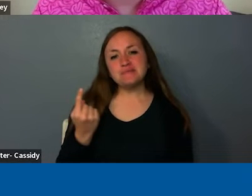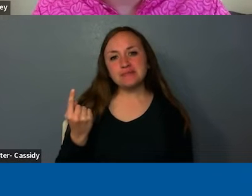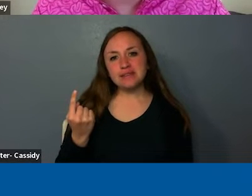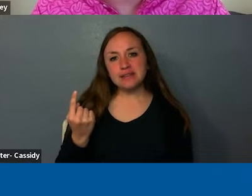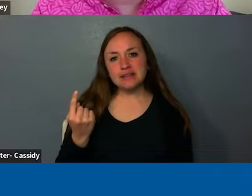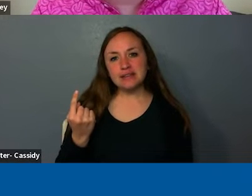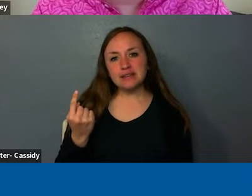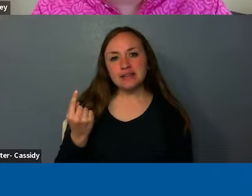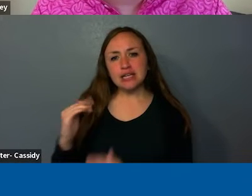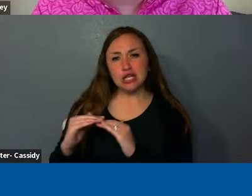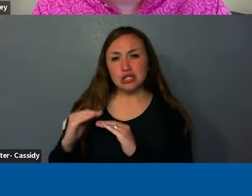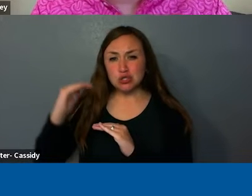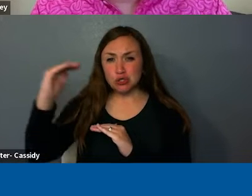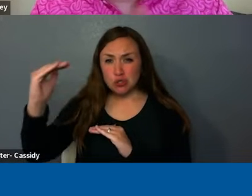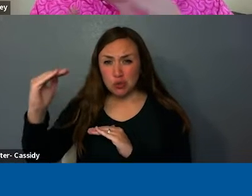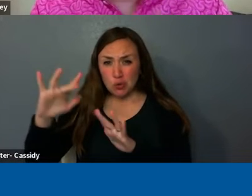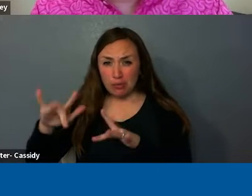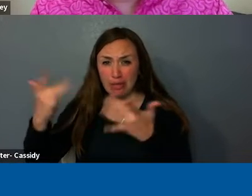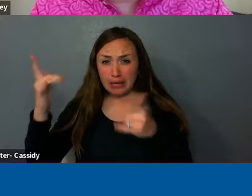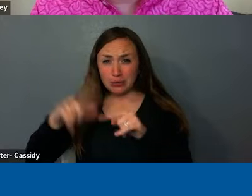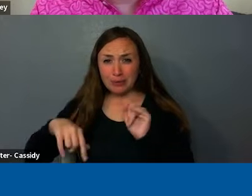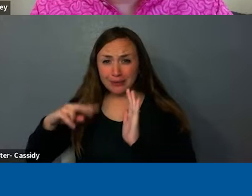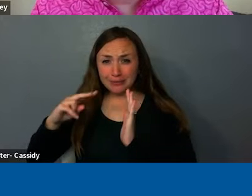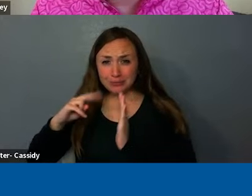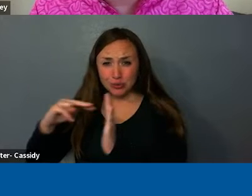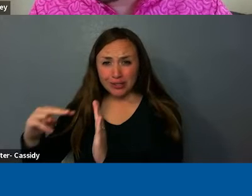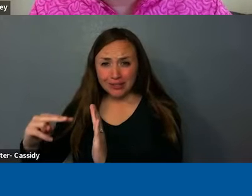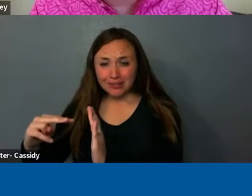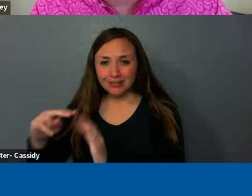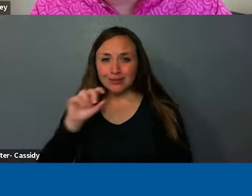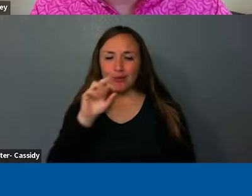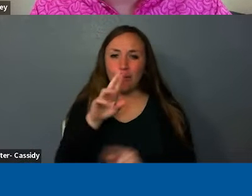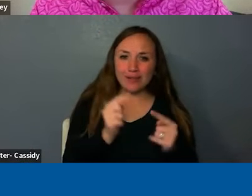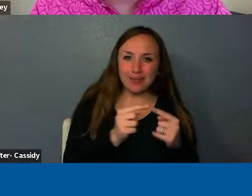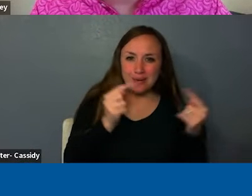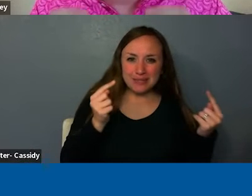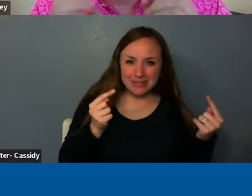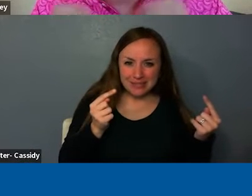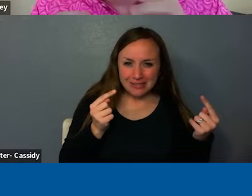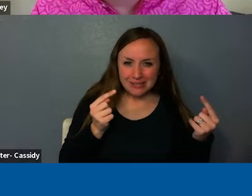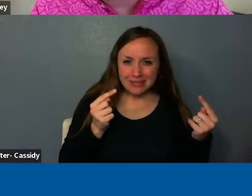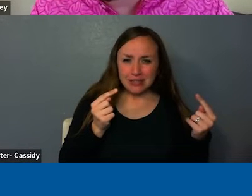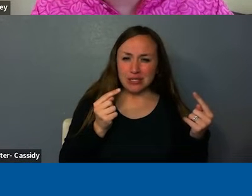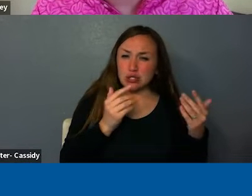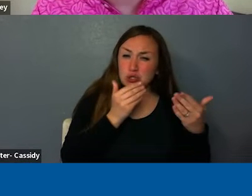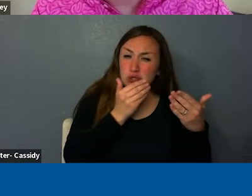to be legible or, you know, you have kind of the opposite where it's so close, but not close enough